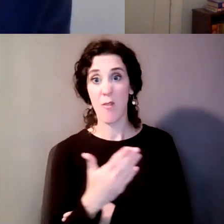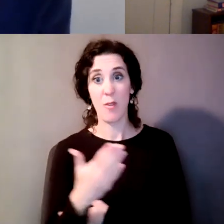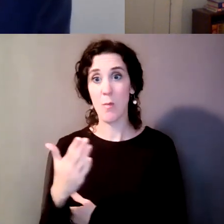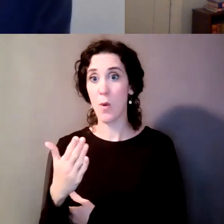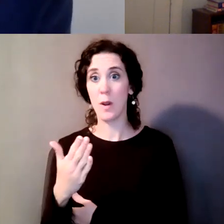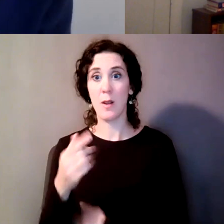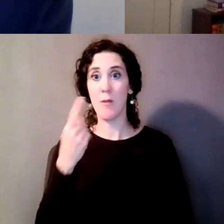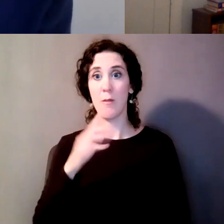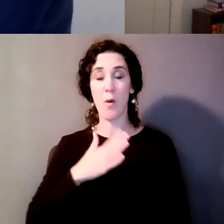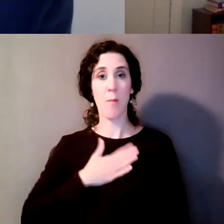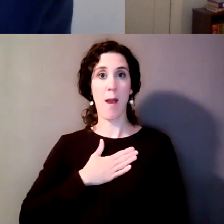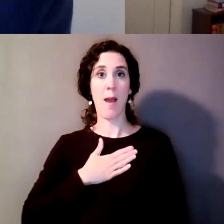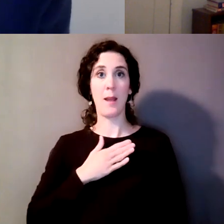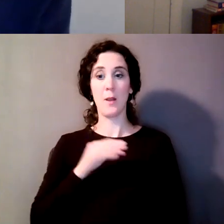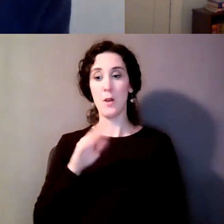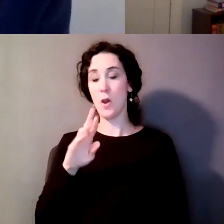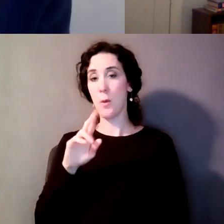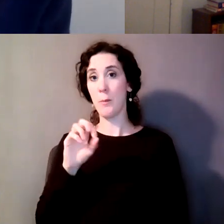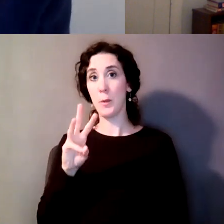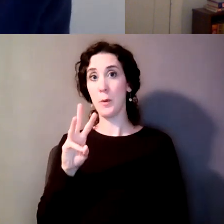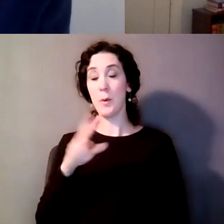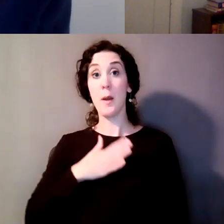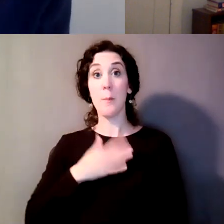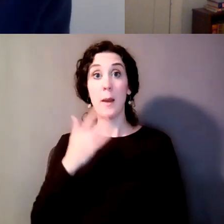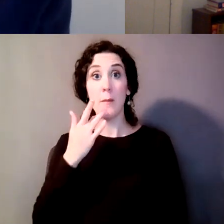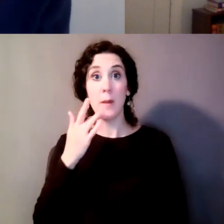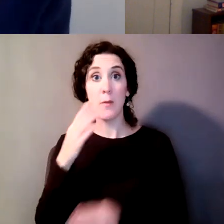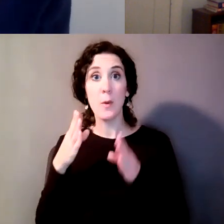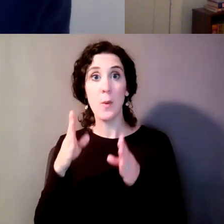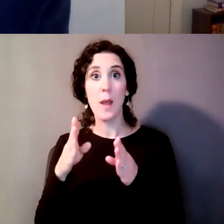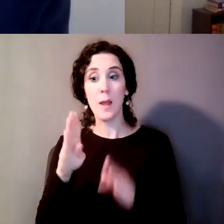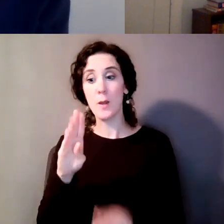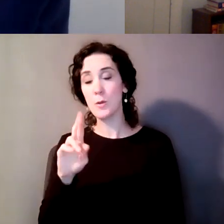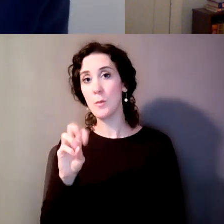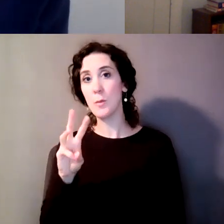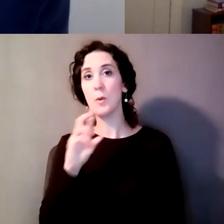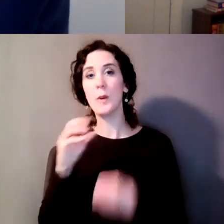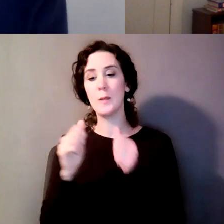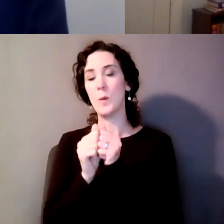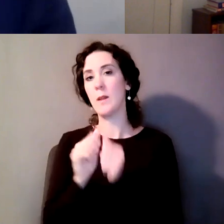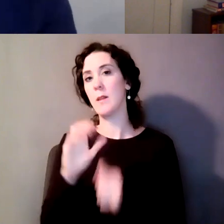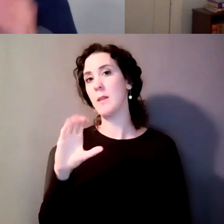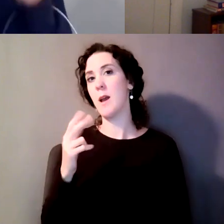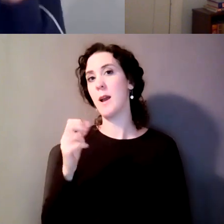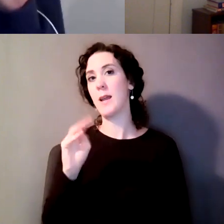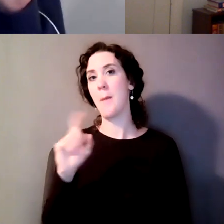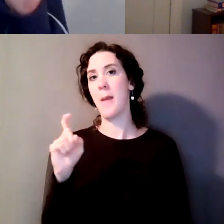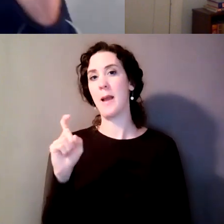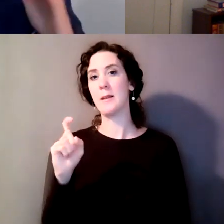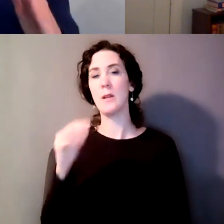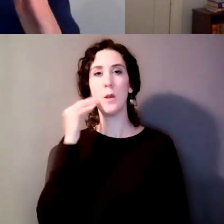and my favorite way to brew is with a chemx which is a Brewer like an